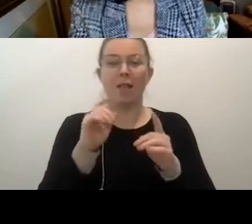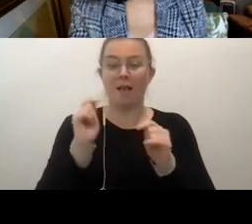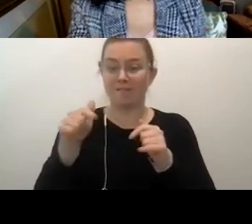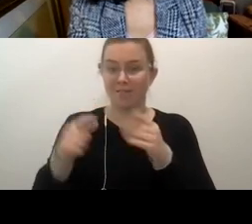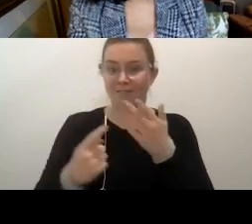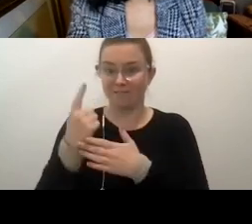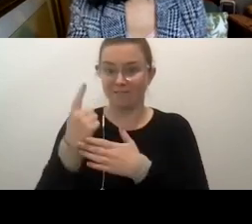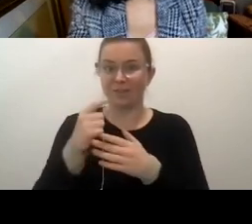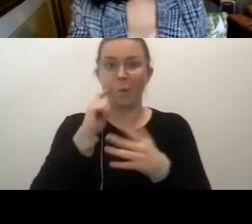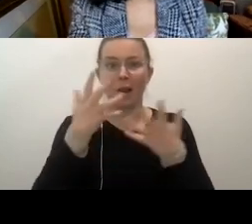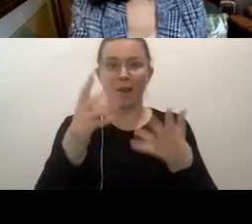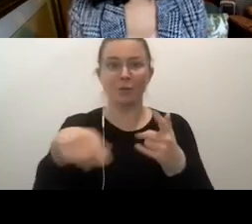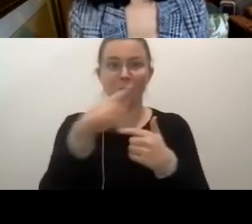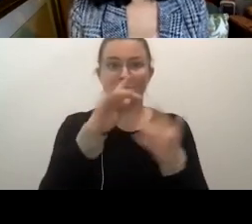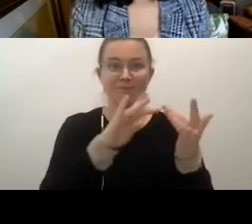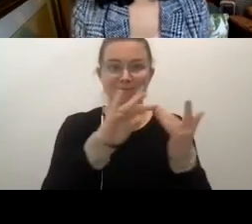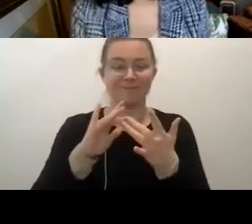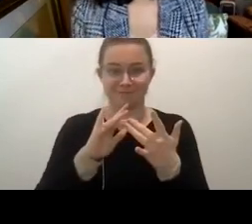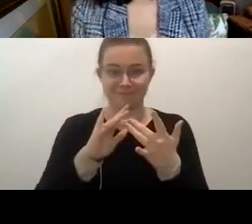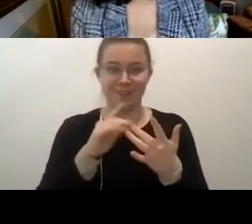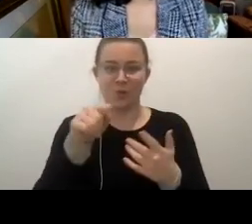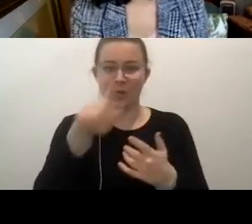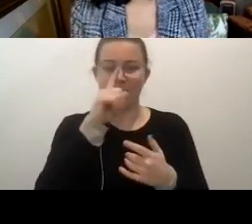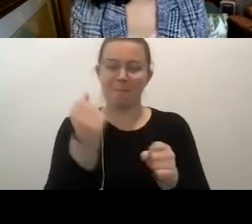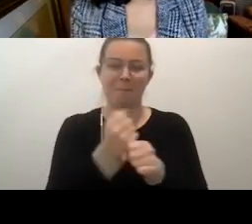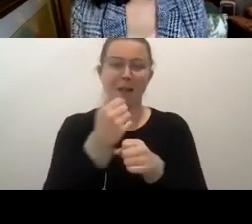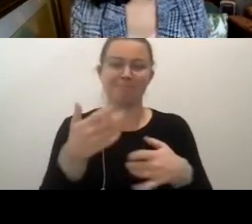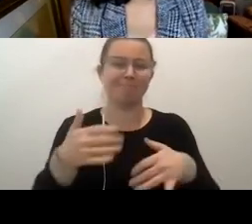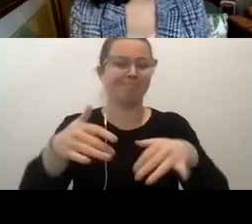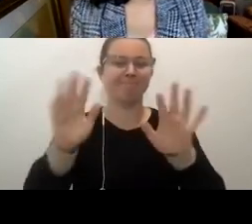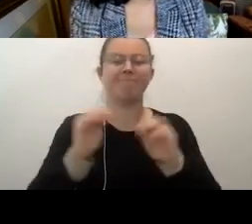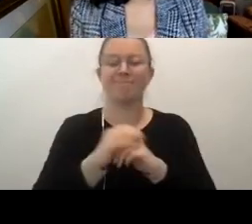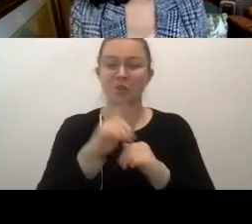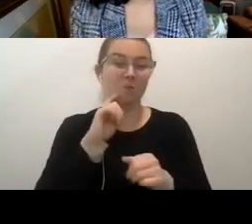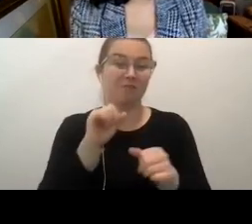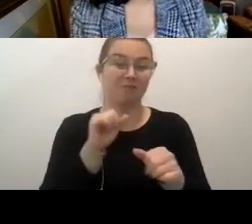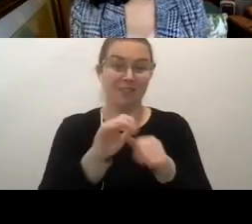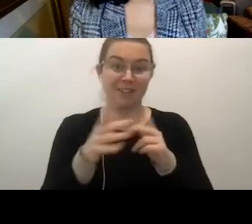can definitely make some more magic happen. It would be brilliant if today is the start